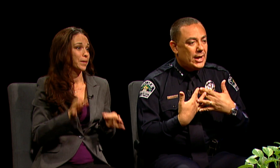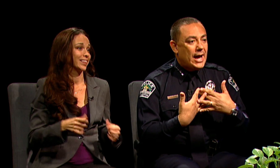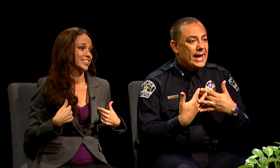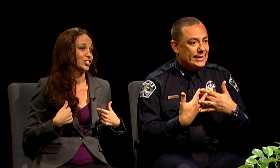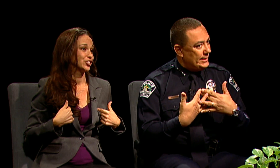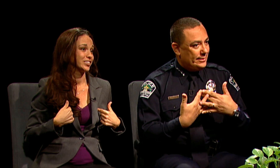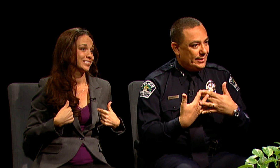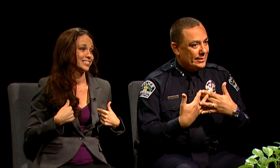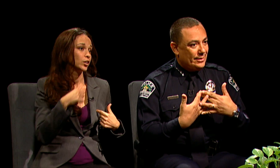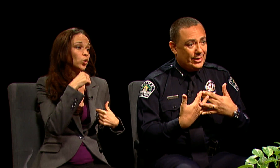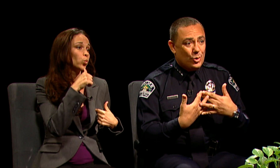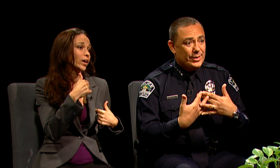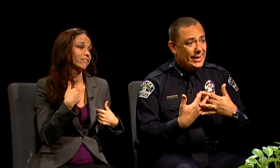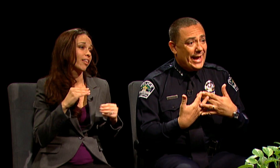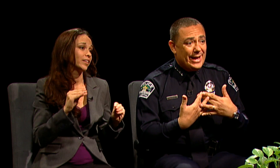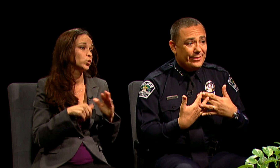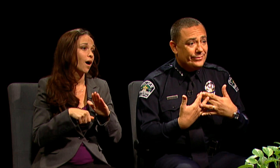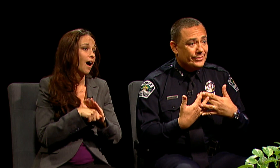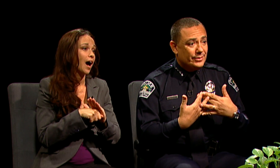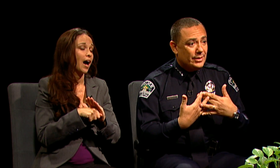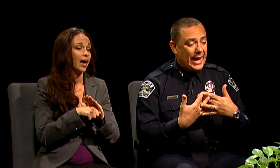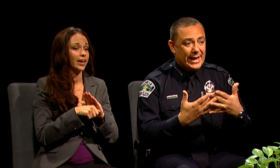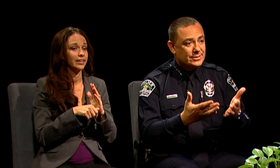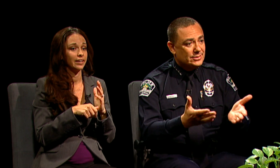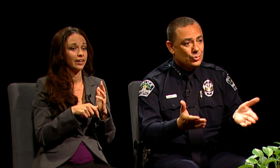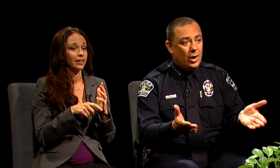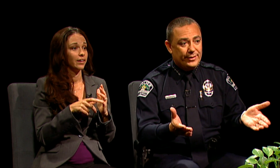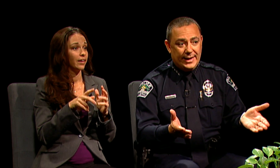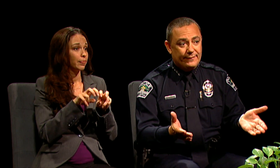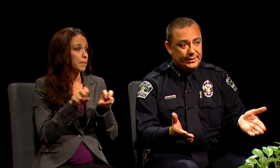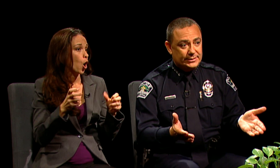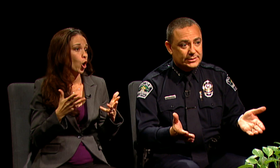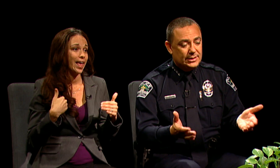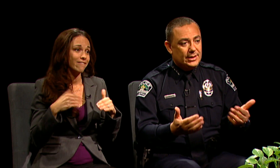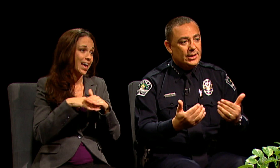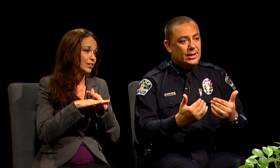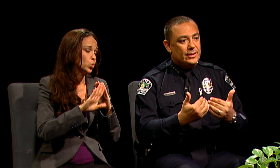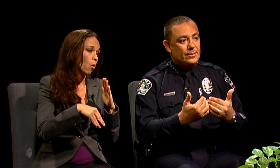WE'RE NOT HIDING ANYTHING. THEY ALREADY HAVE ACCESS TO ALL THE EVIDENCE.